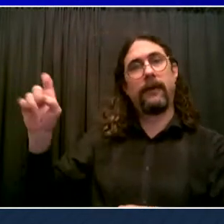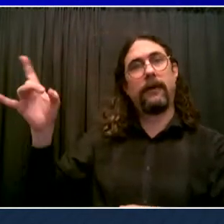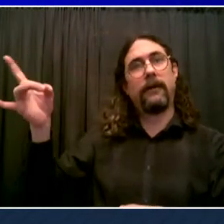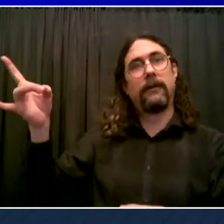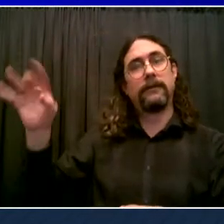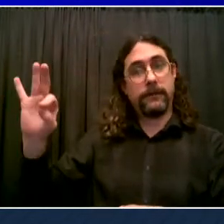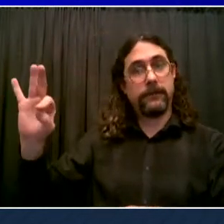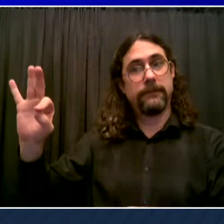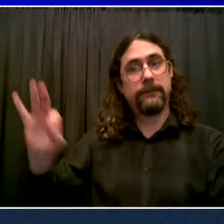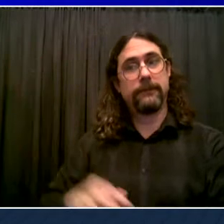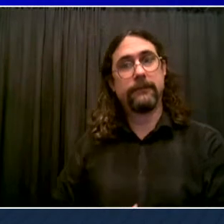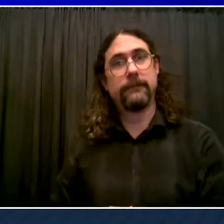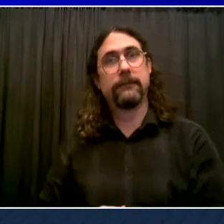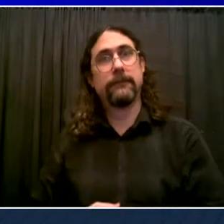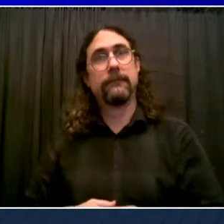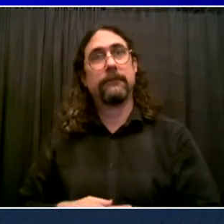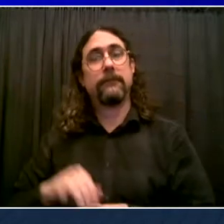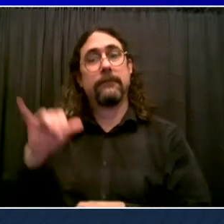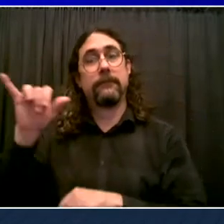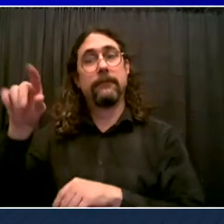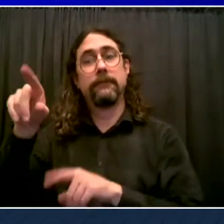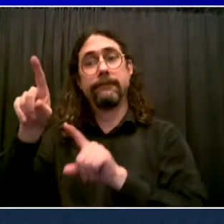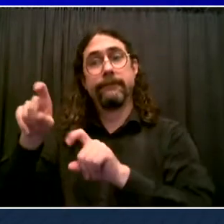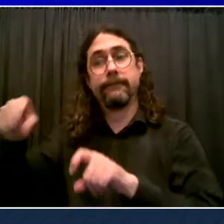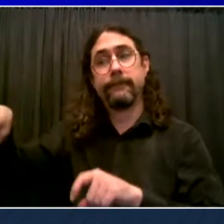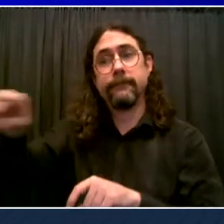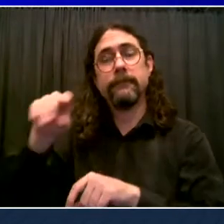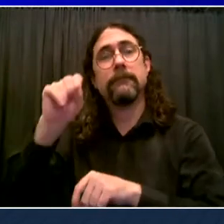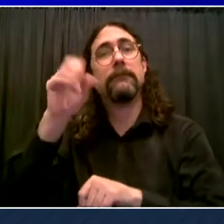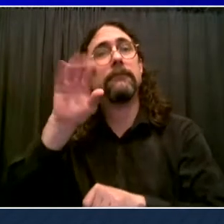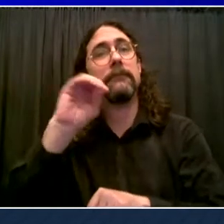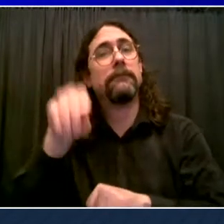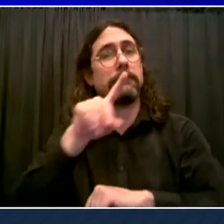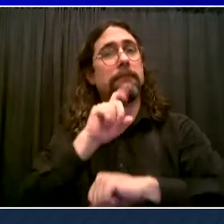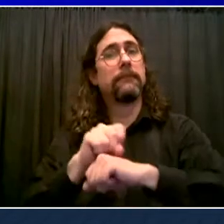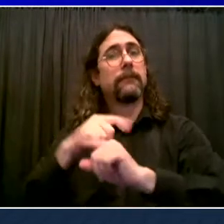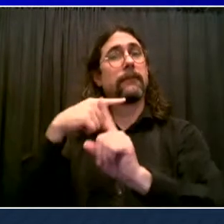OVER TODAY'S INDICATORS. DAILY NUMBER PEOPLE ADMITTED TO NEW YORK CITY HOSPITALS FOR SUSPECTED COVID- 189 PATIENTS.